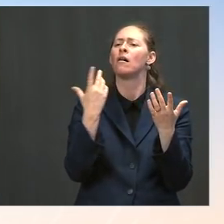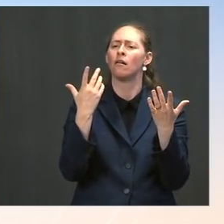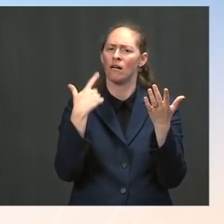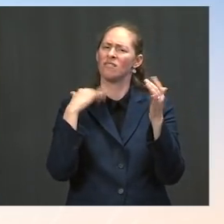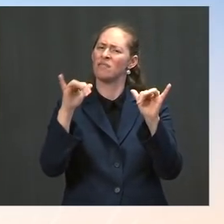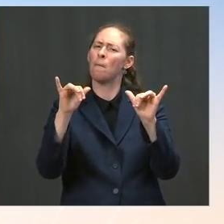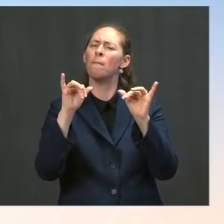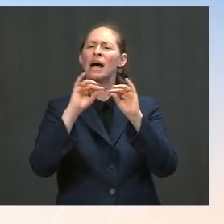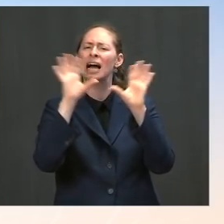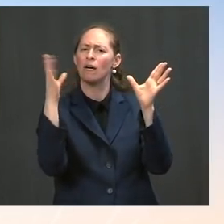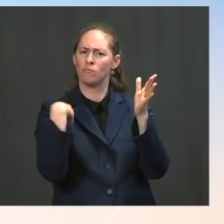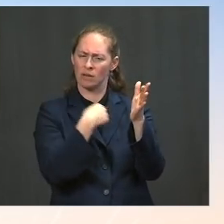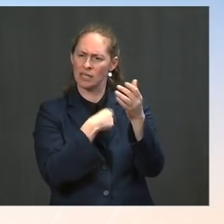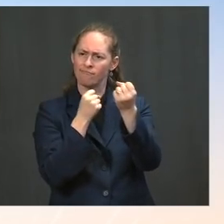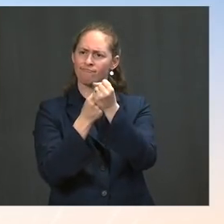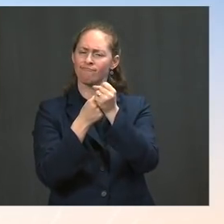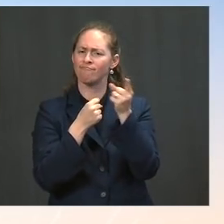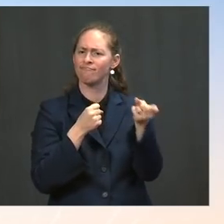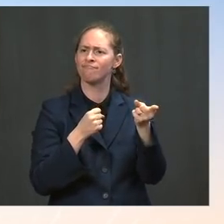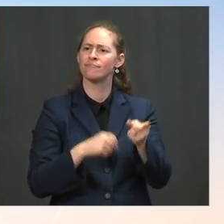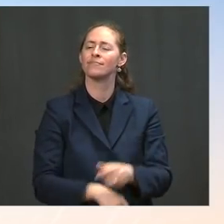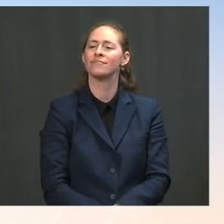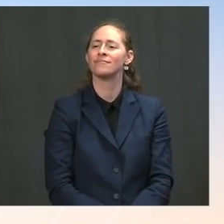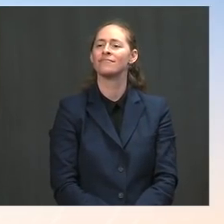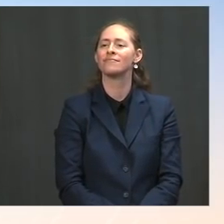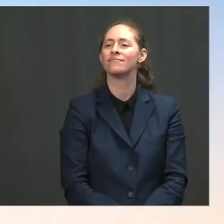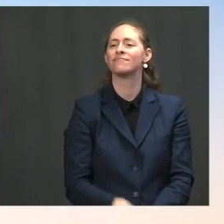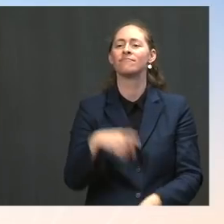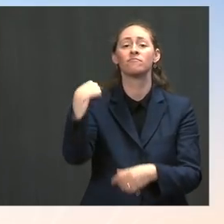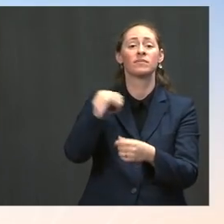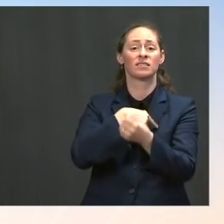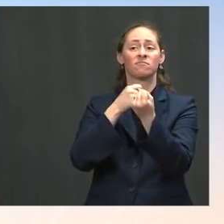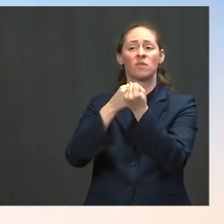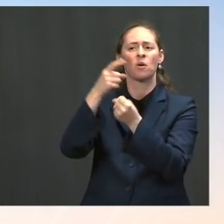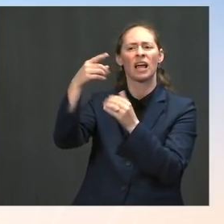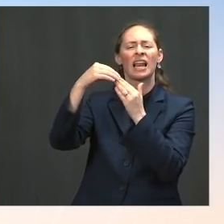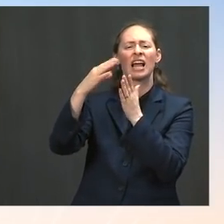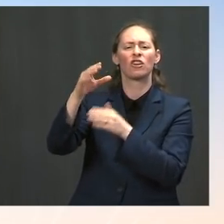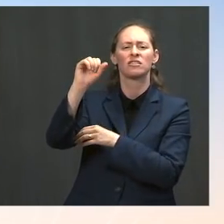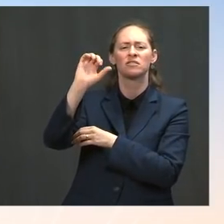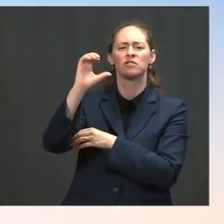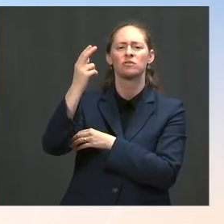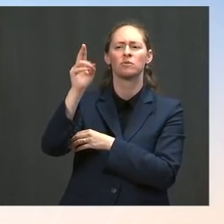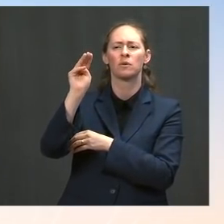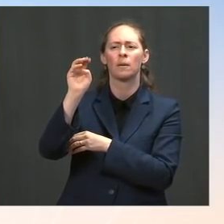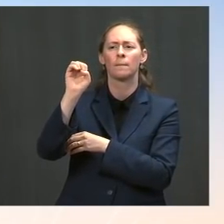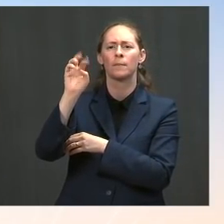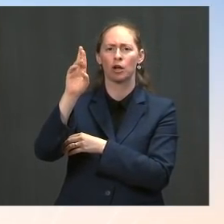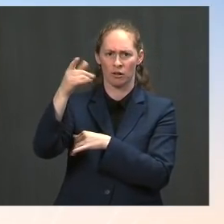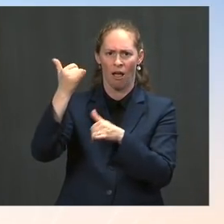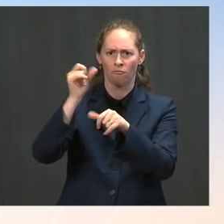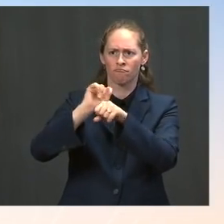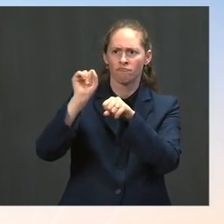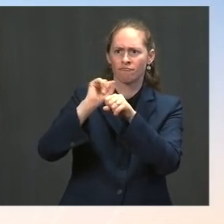by Leader Schumer to move forward today -- or more forward -- yes, is today today? Tomorrow -- -- what is today?